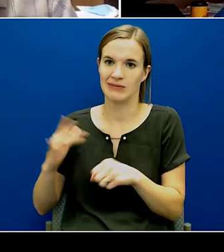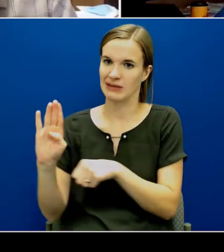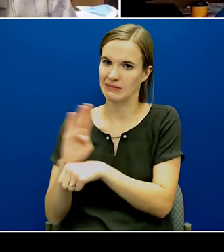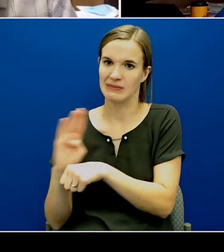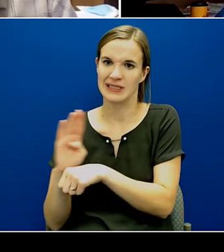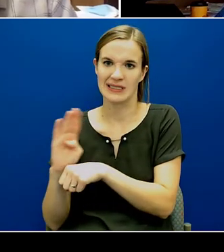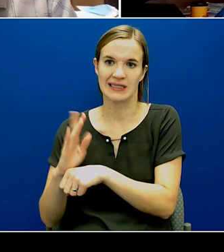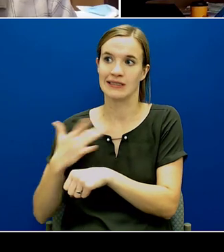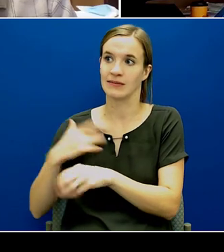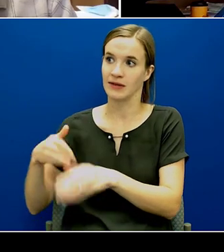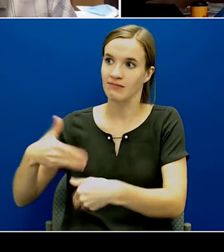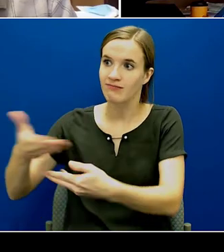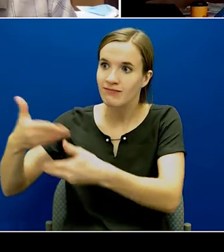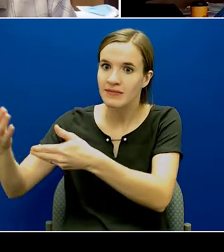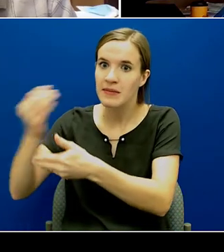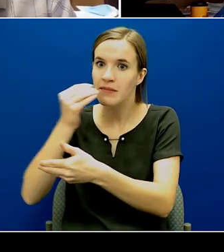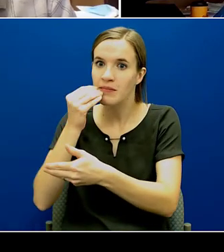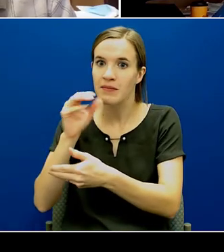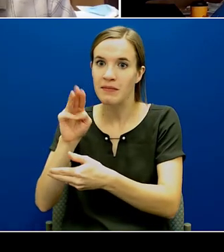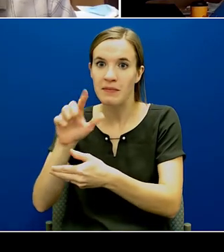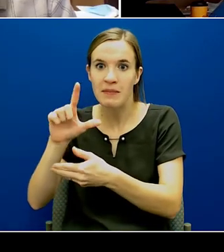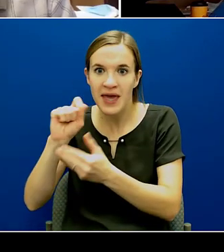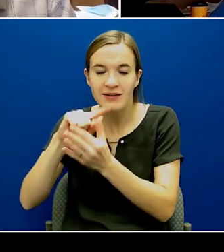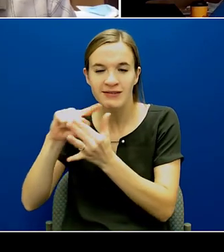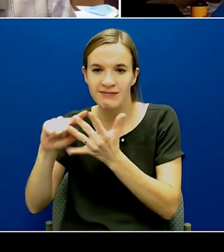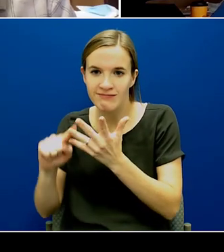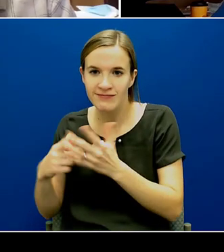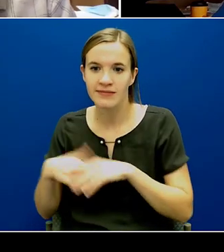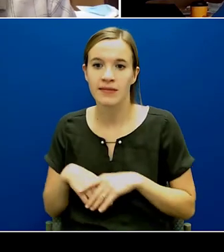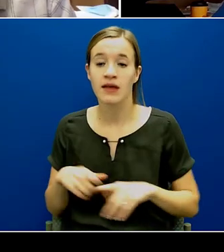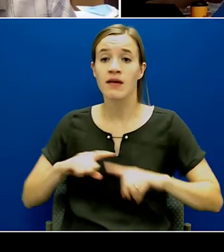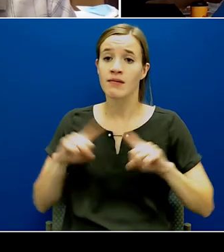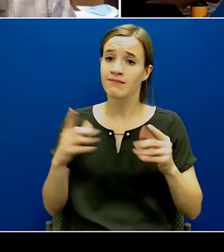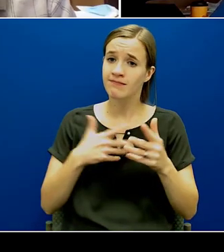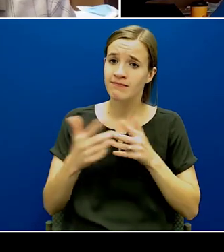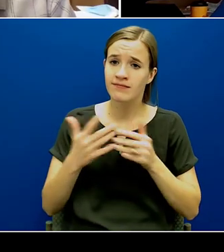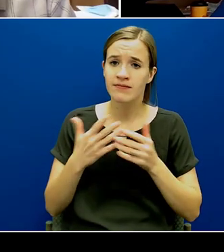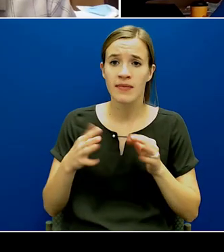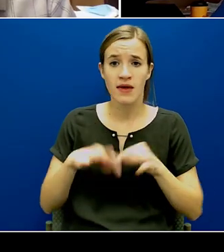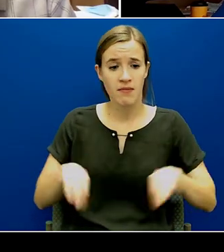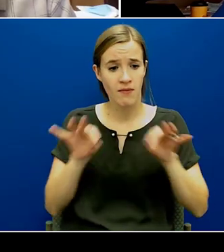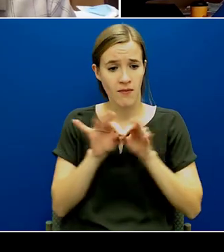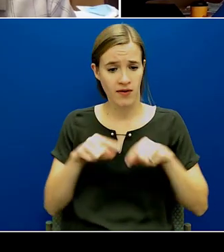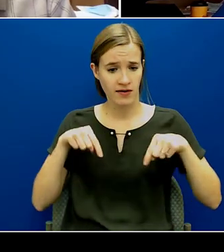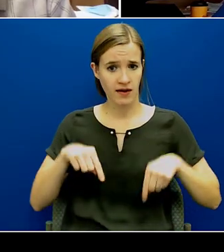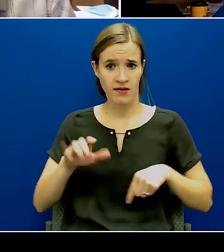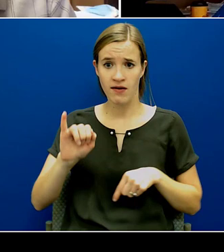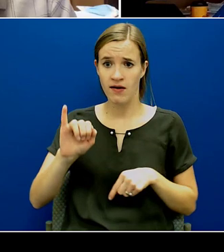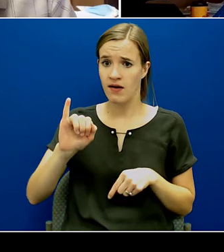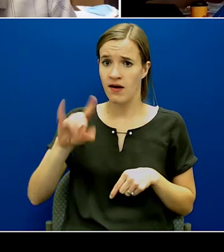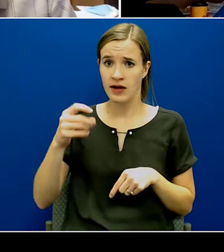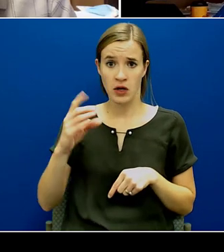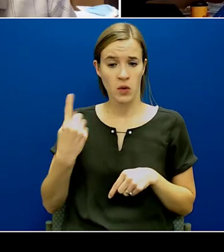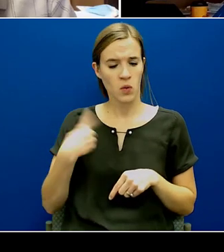fascinating and an interesting, interesting project, I think, and, and one that's so